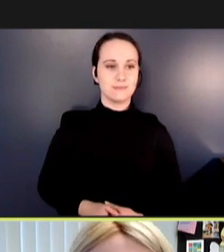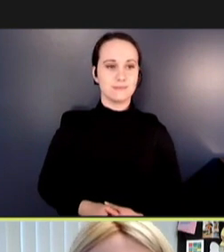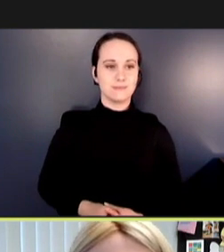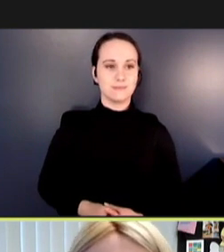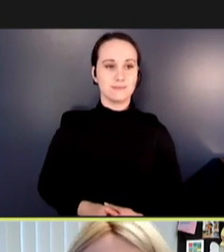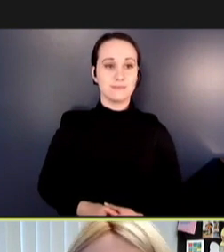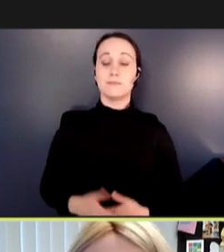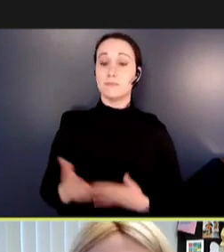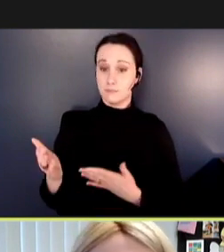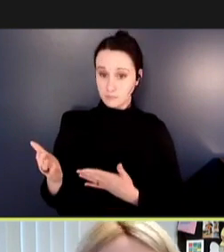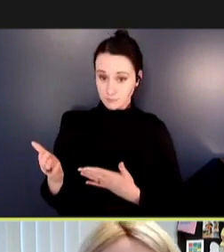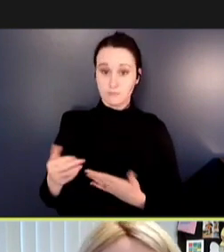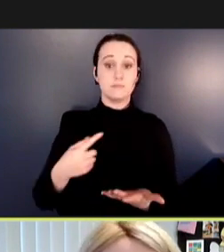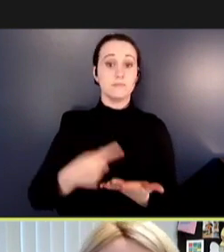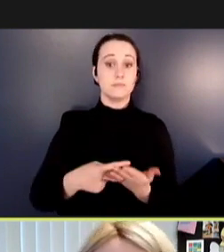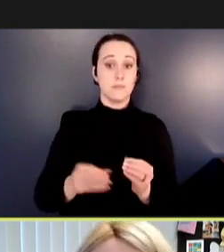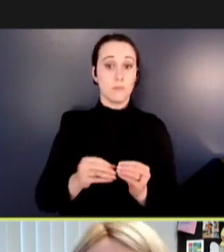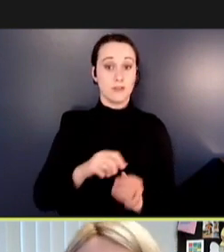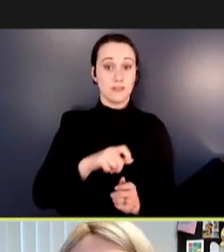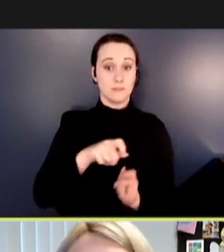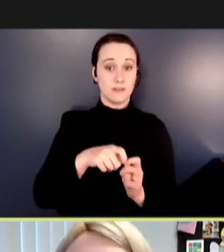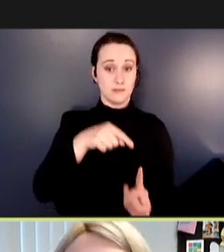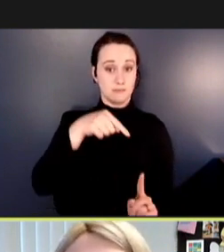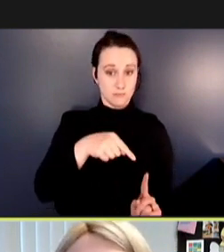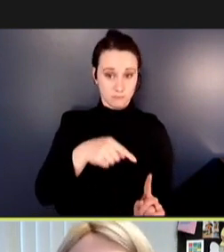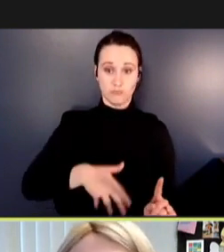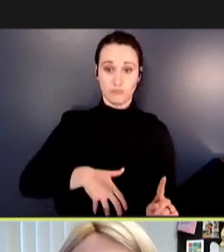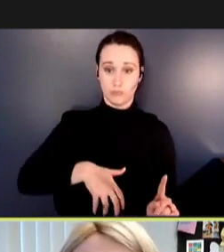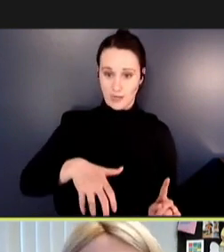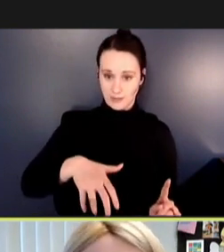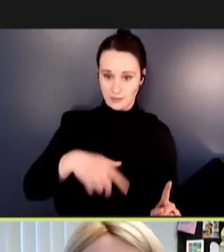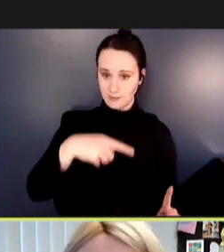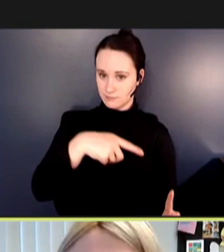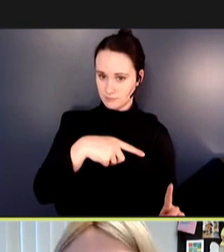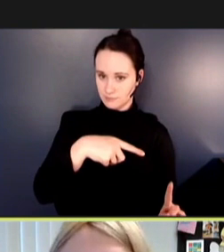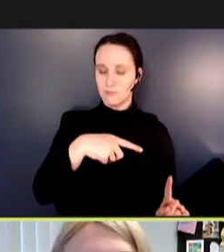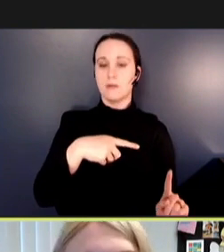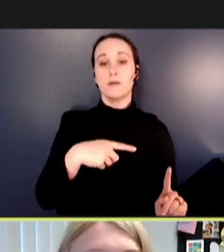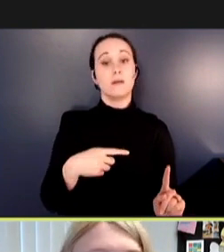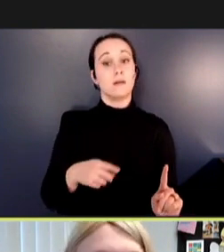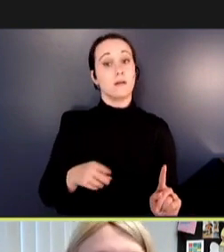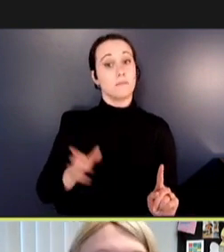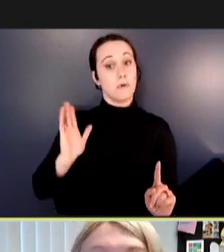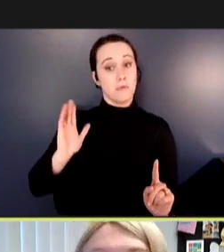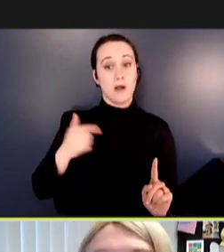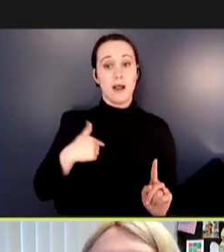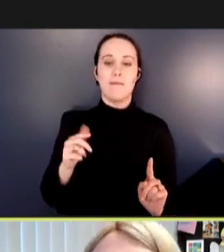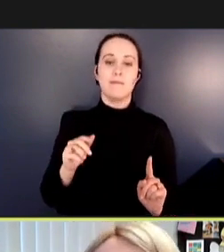So, to talk more specifically about pregnancy, there was an exploratory literature review done in